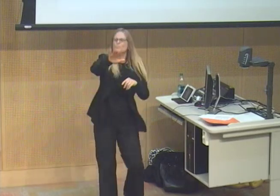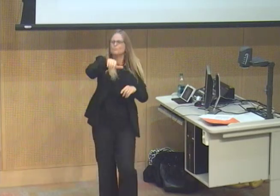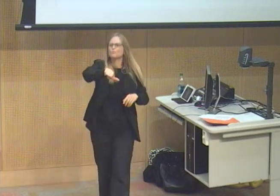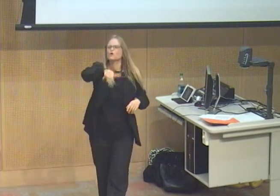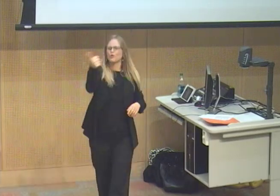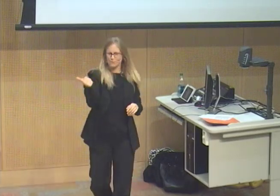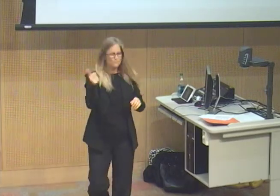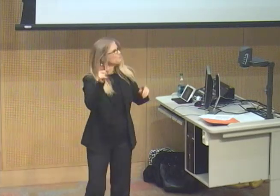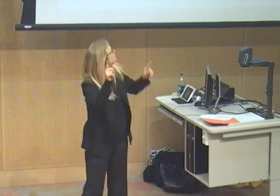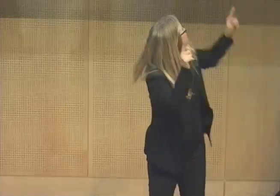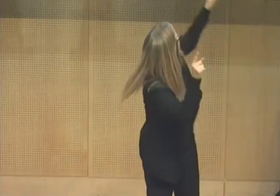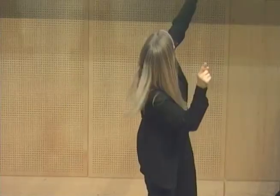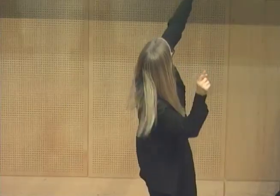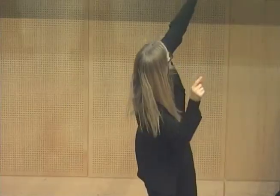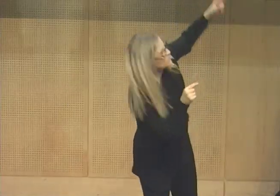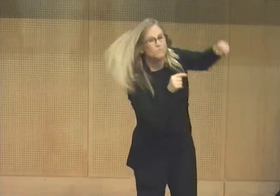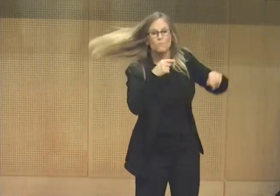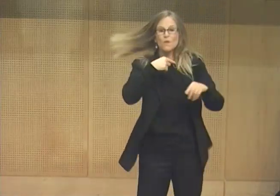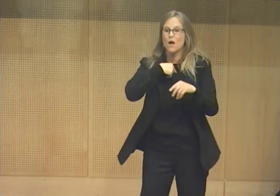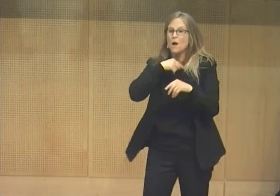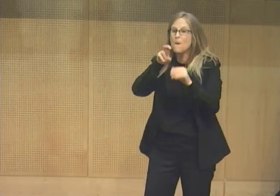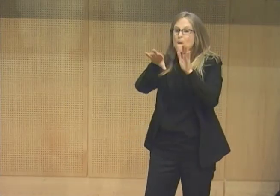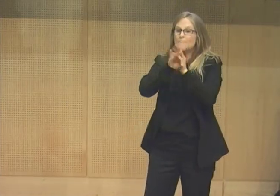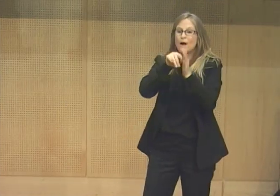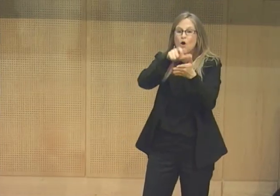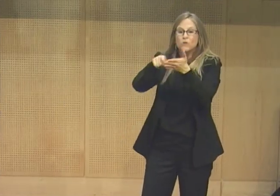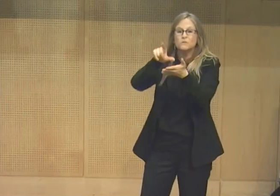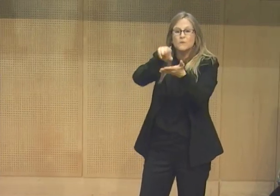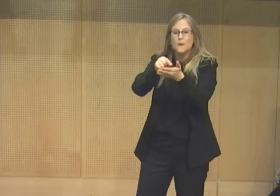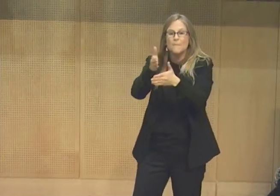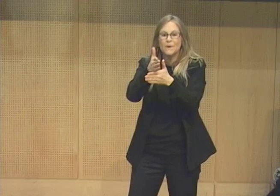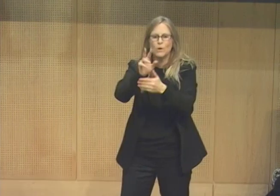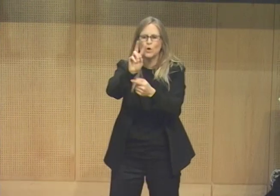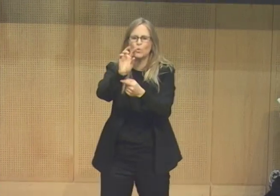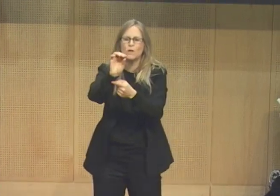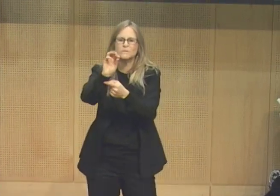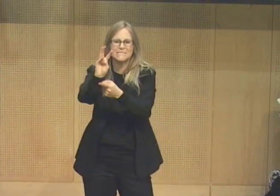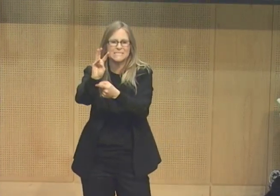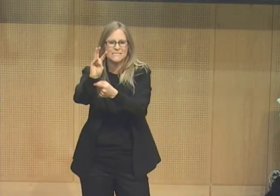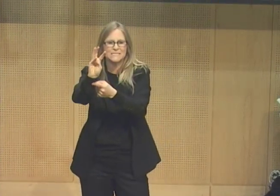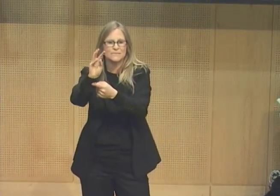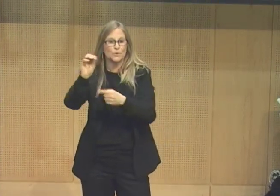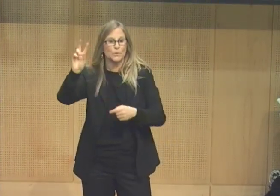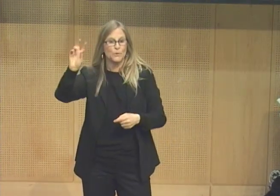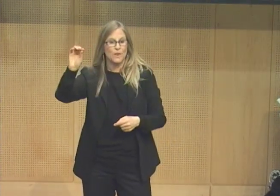One more thing. I picked articles published between '06 and '09.